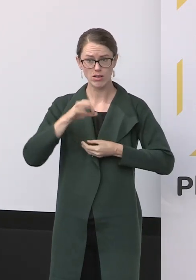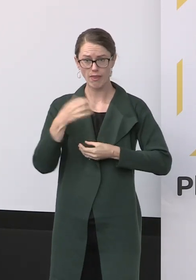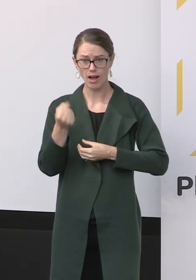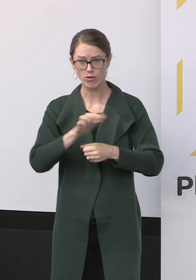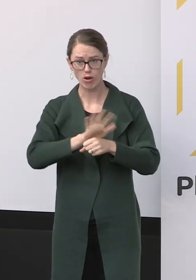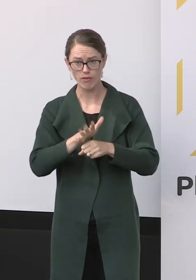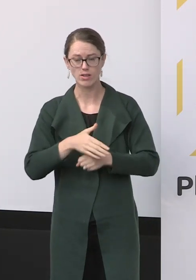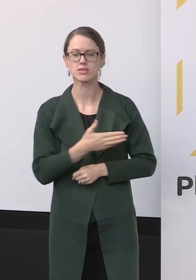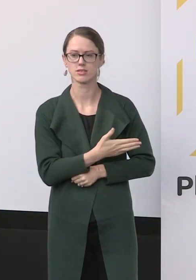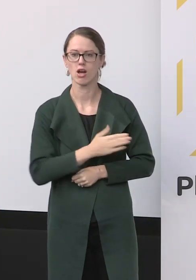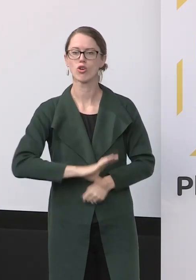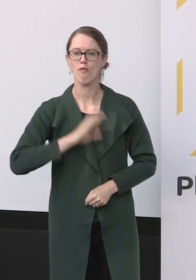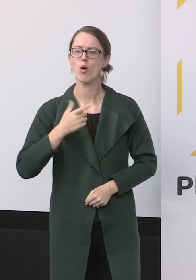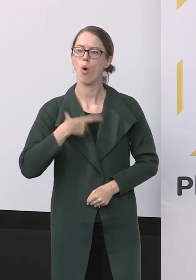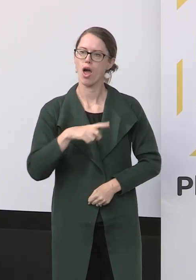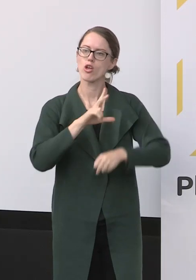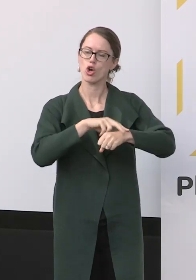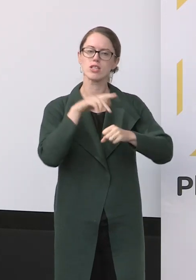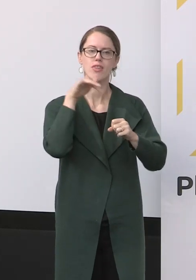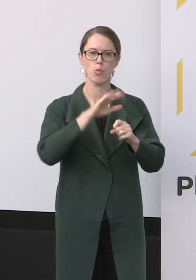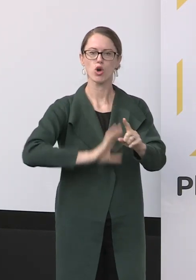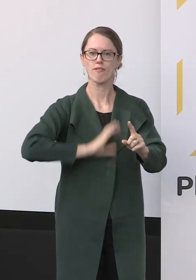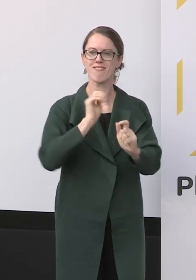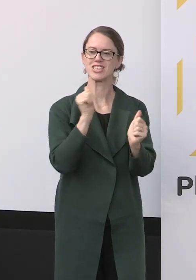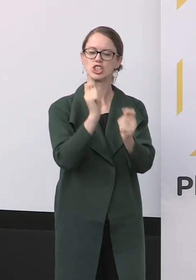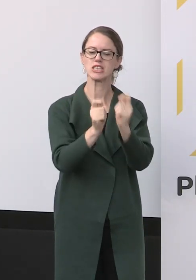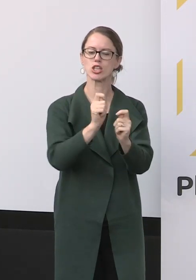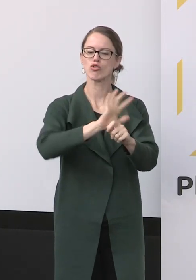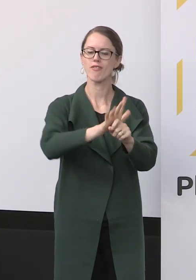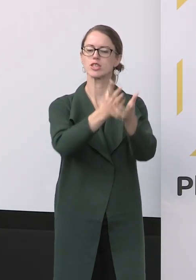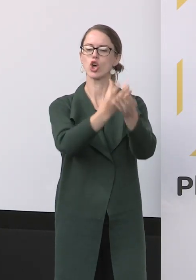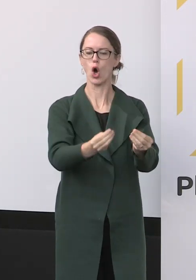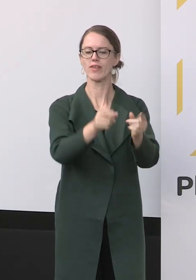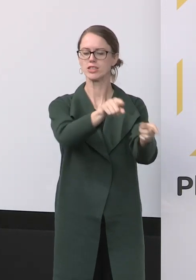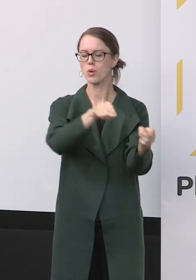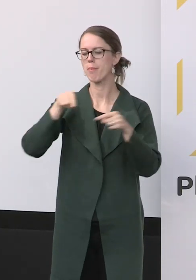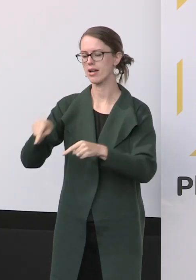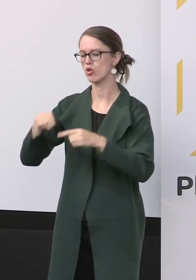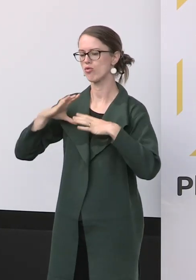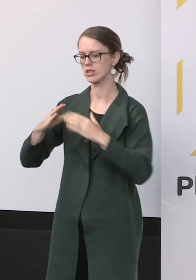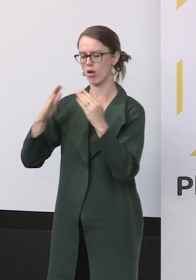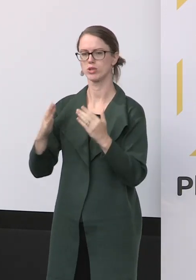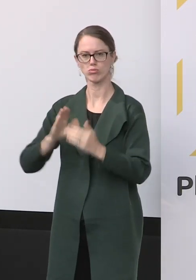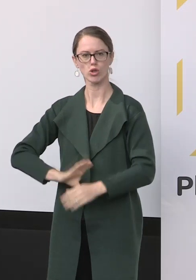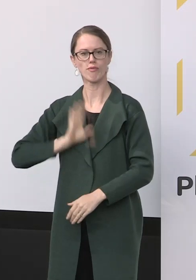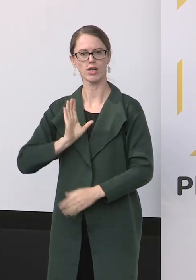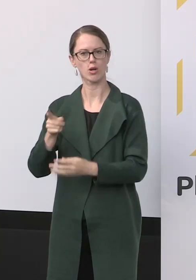Eileen was sent back to St Margaret's from hospital that she didn't have COVID?